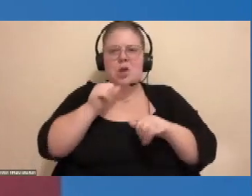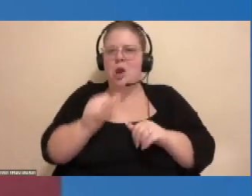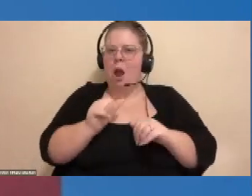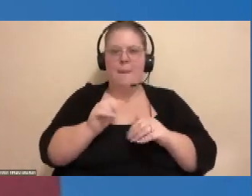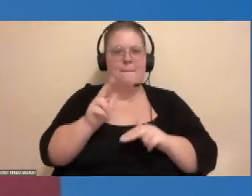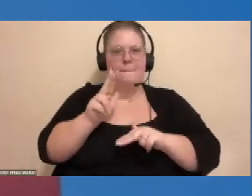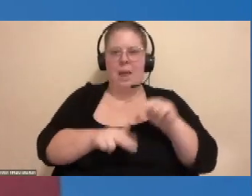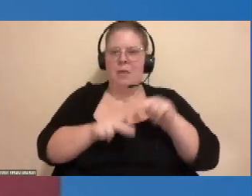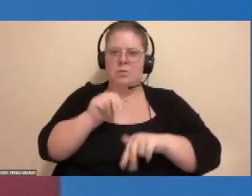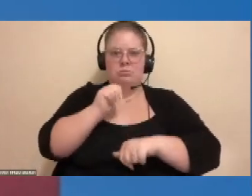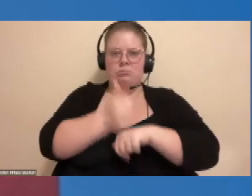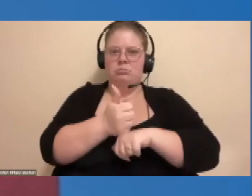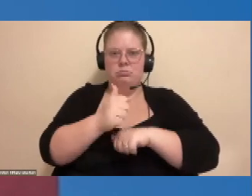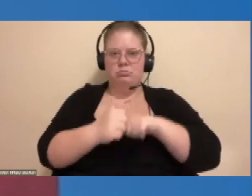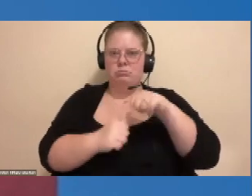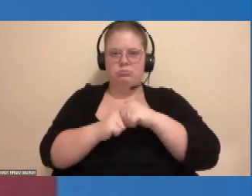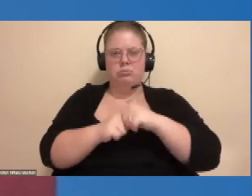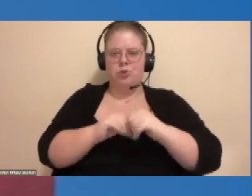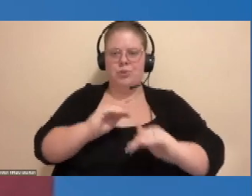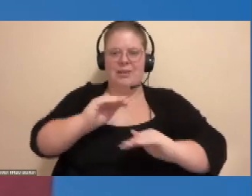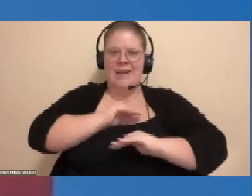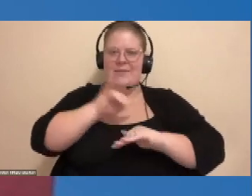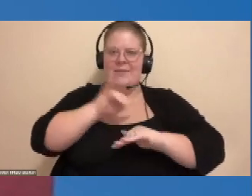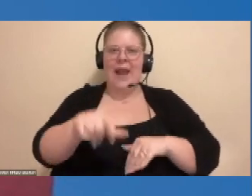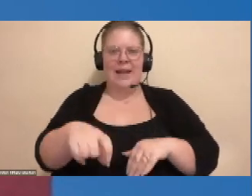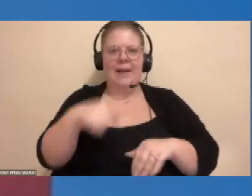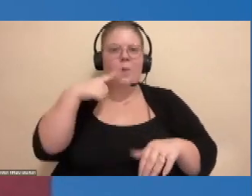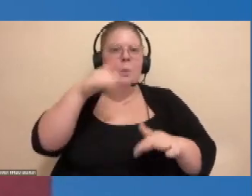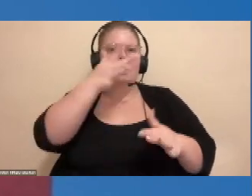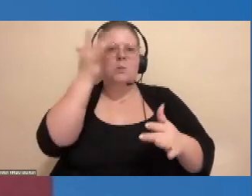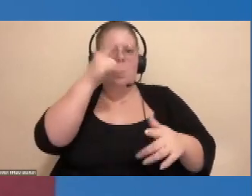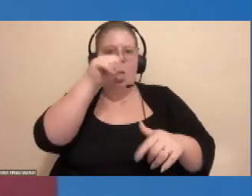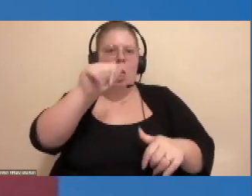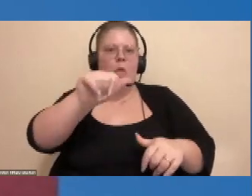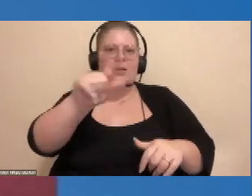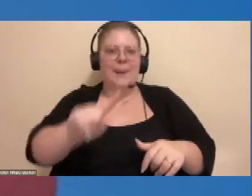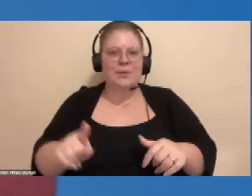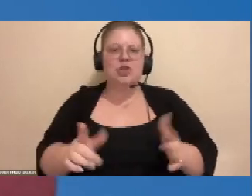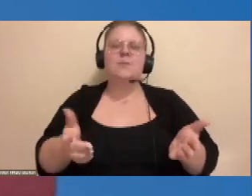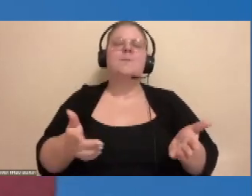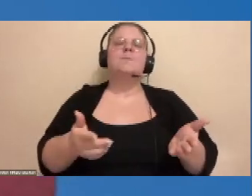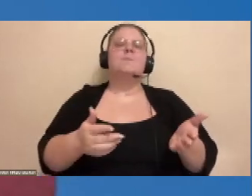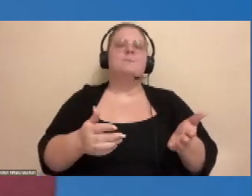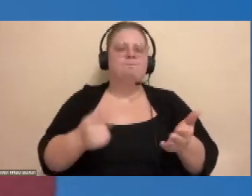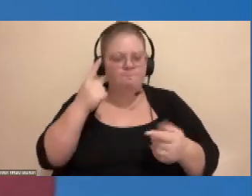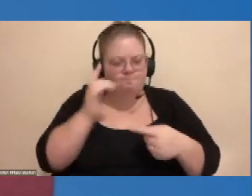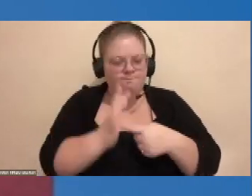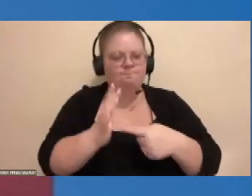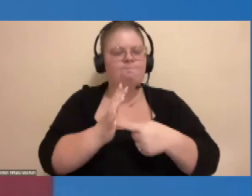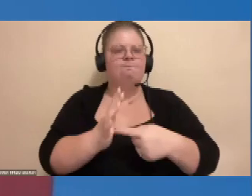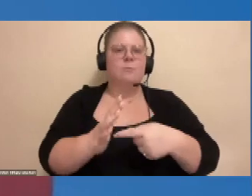So that's a particular example of the types of